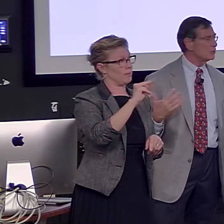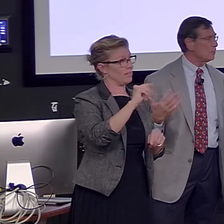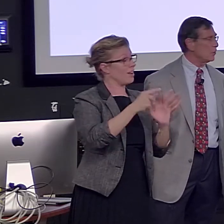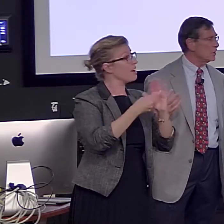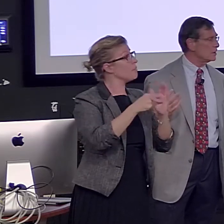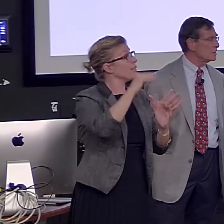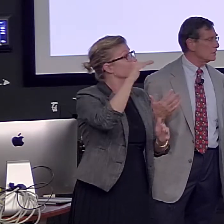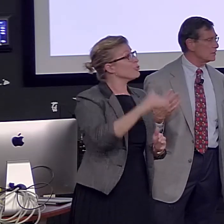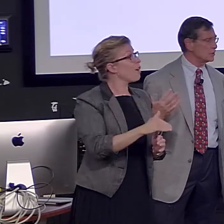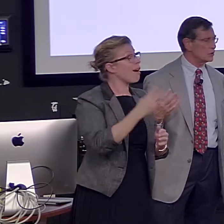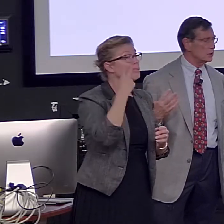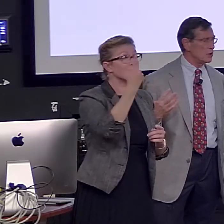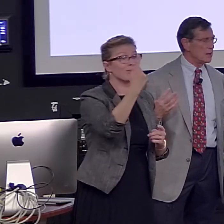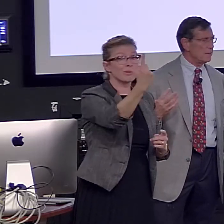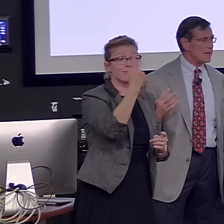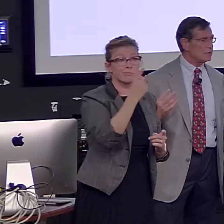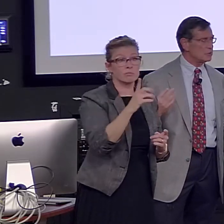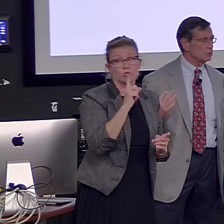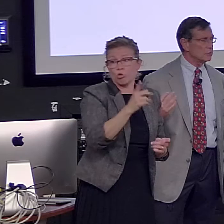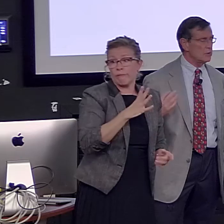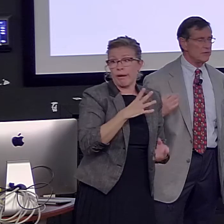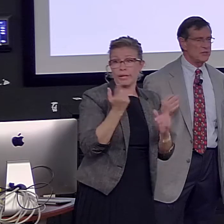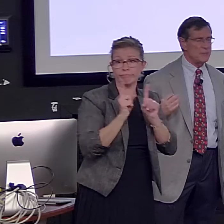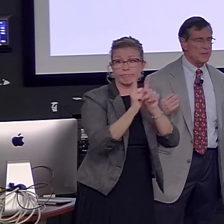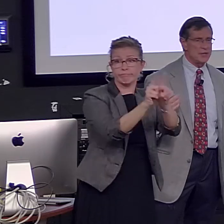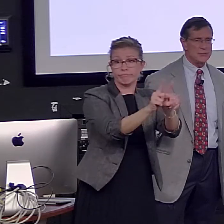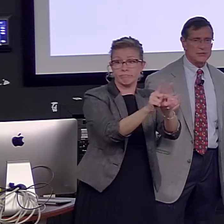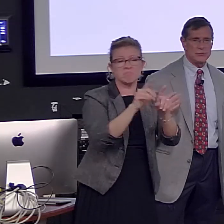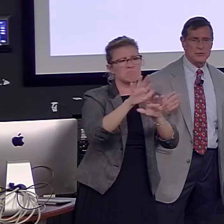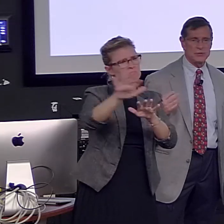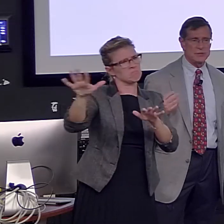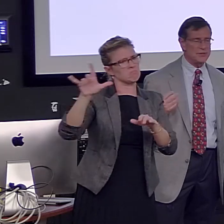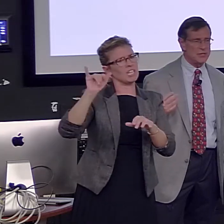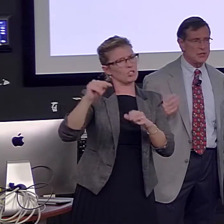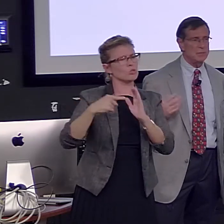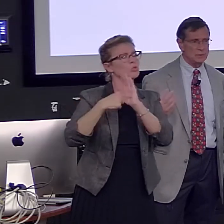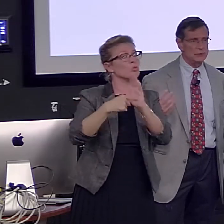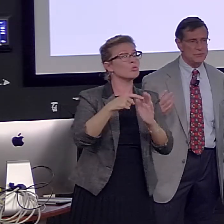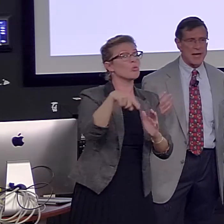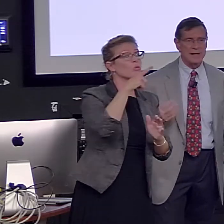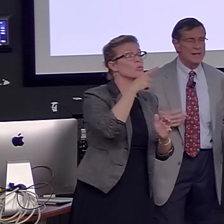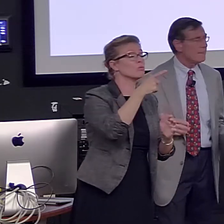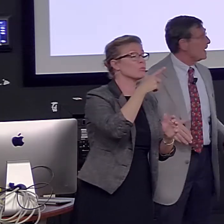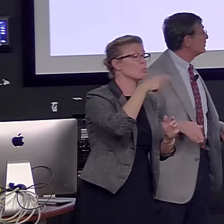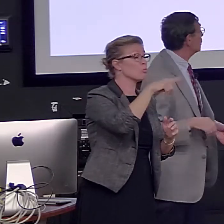It's reported in the literature that children who have experienced institutionalization will do that.